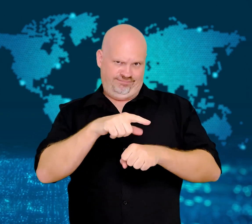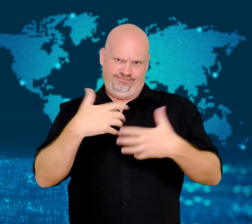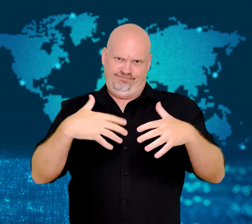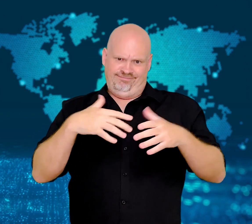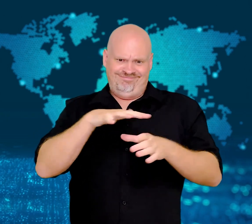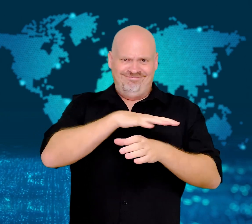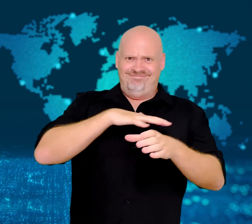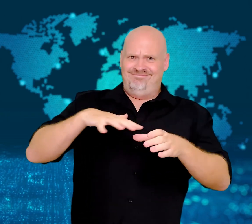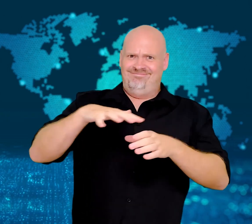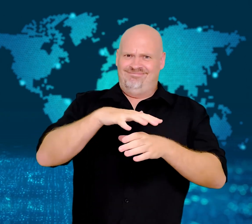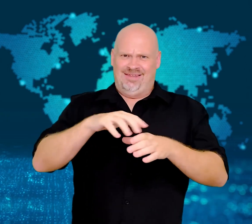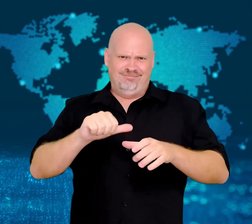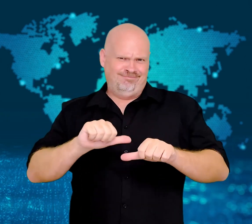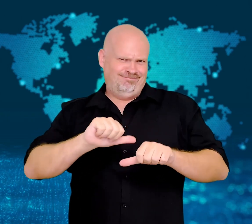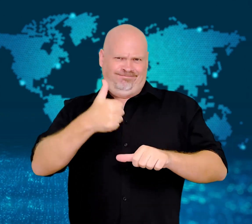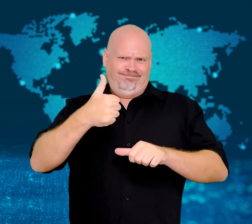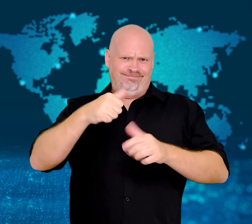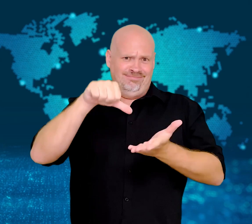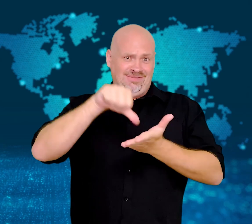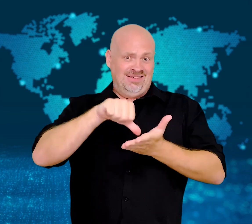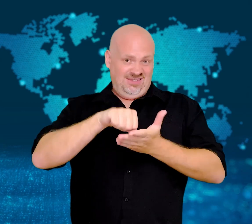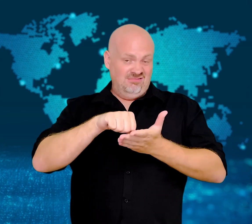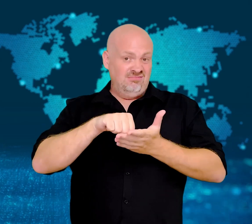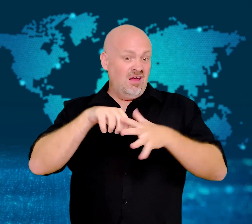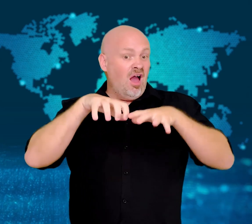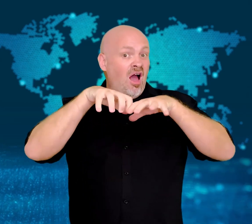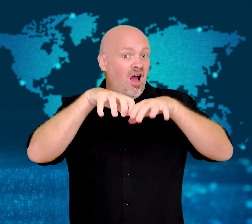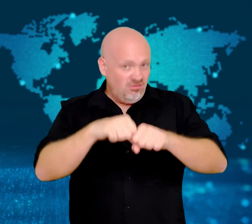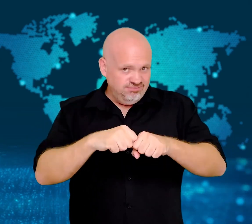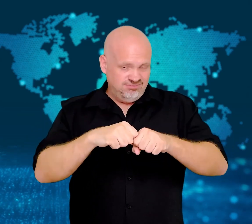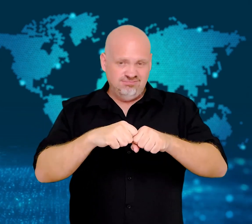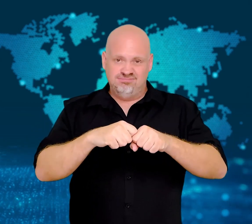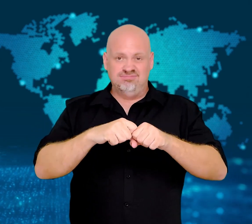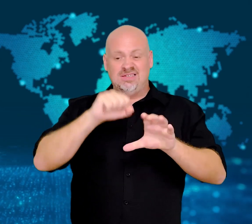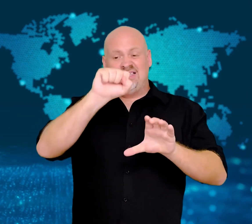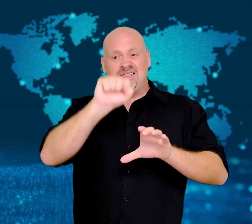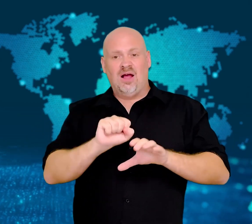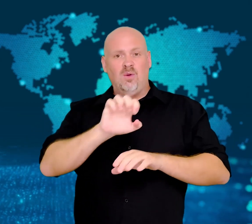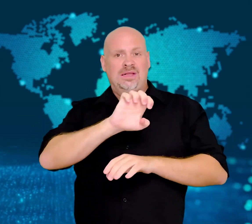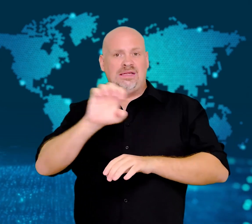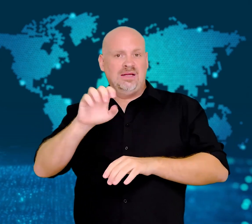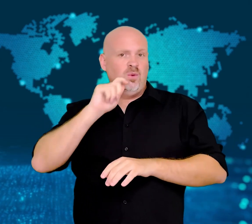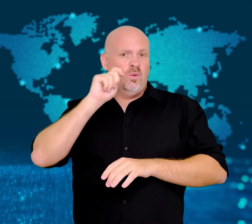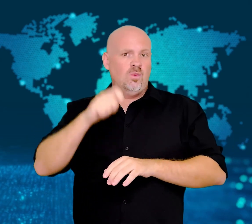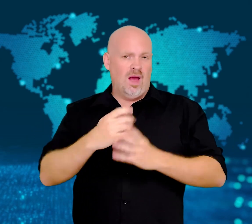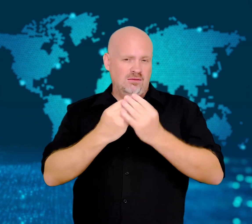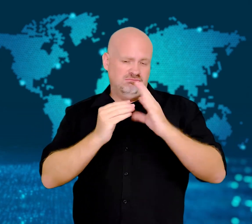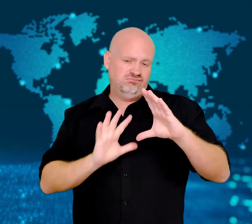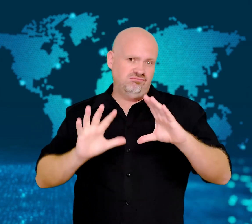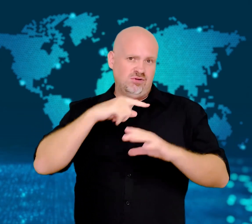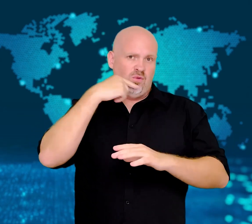the heart of Donbas - they would hold almost all of southeastern Ukraine.